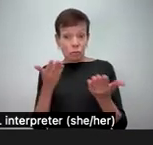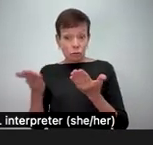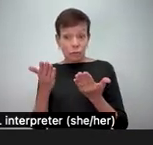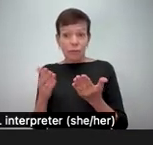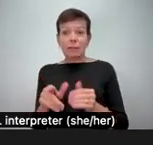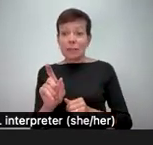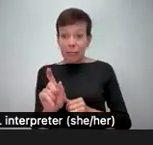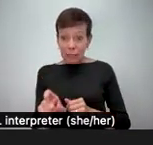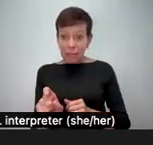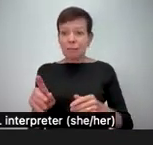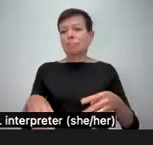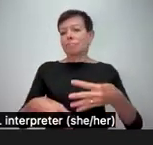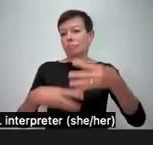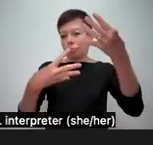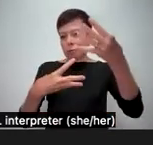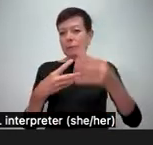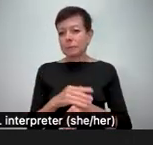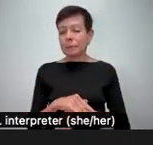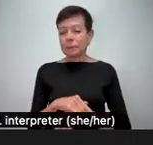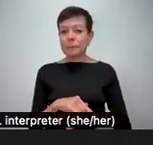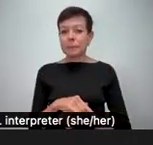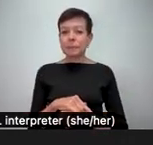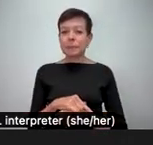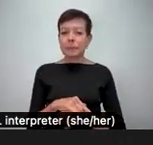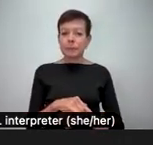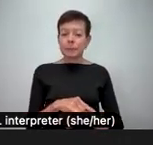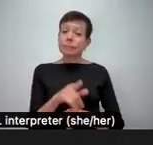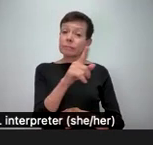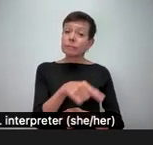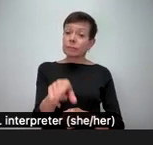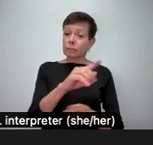Online, when we're looking at the application, there's just a simple text box in this section